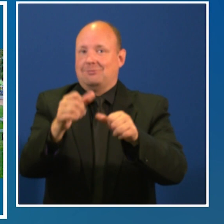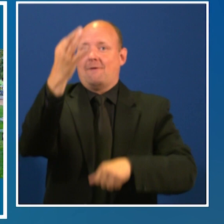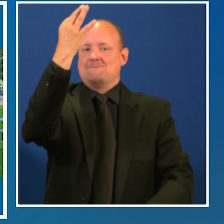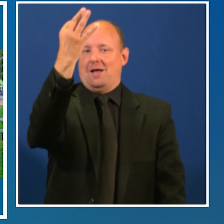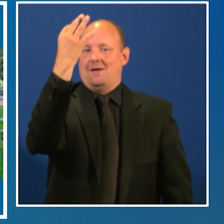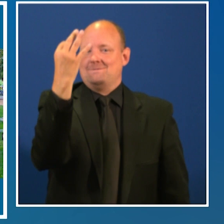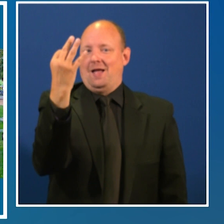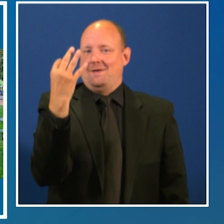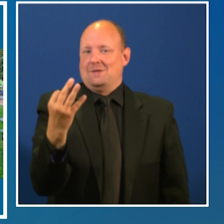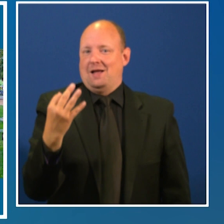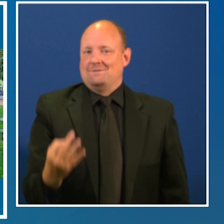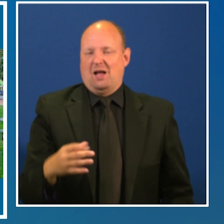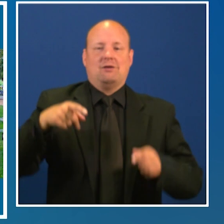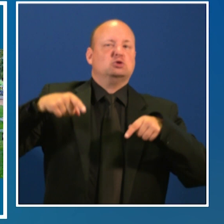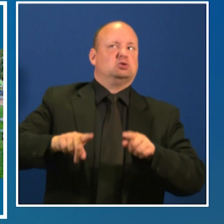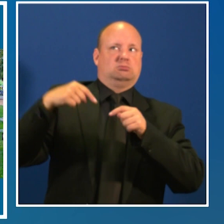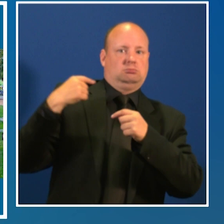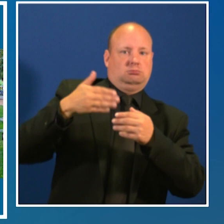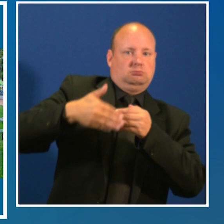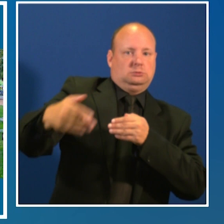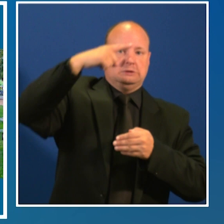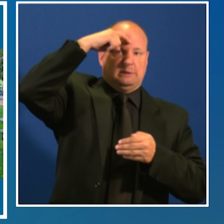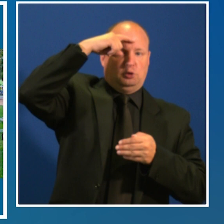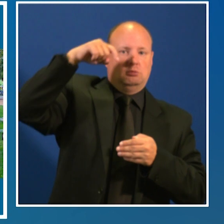throughout the City. The movie schedule is available online.